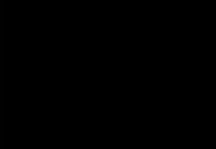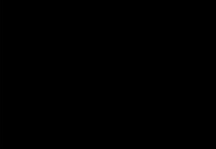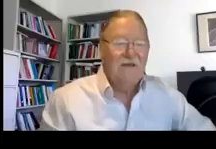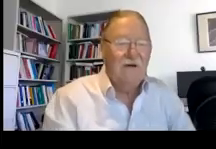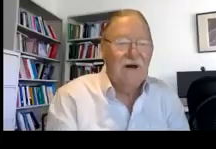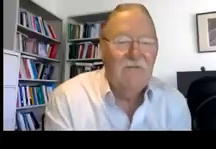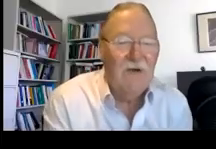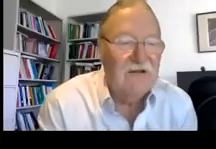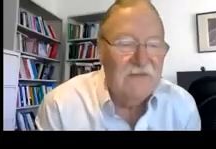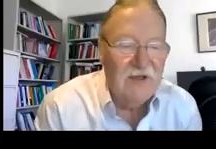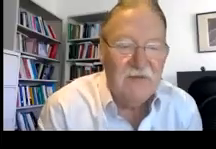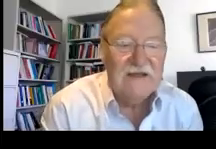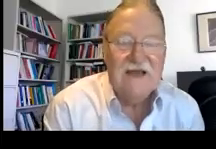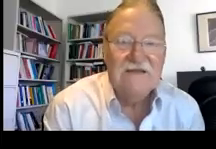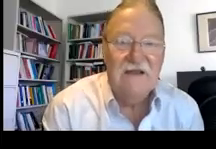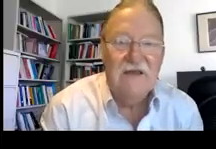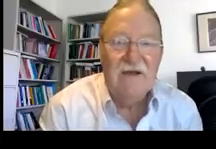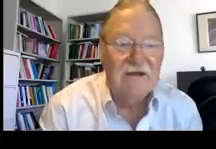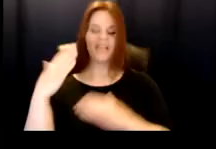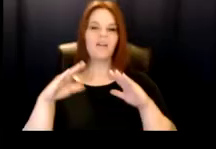Good day to you all, welcome to the opening session of the Americans with